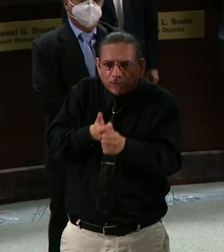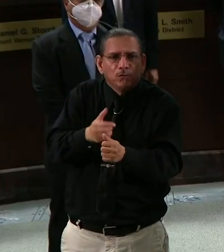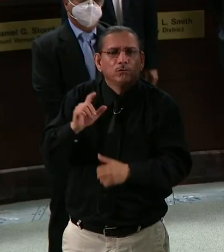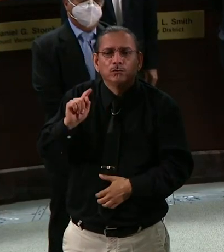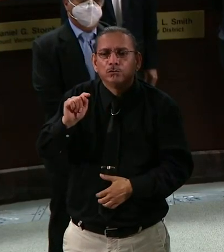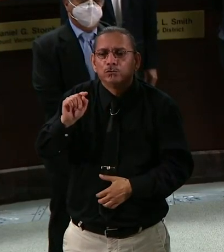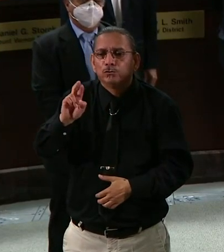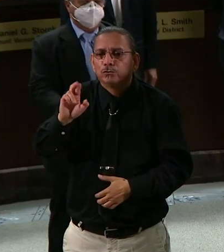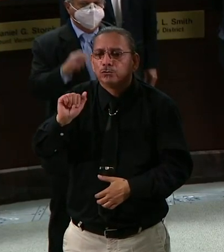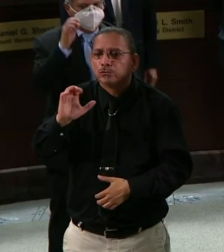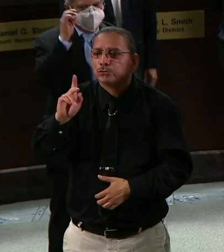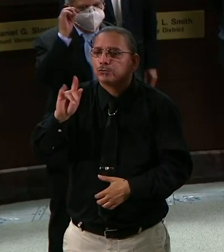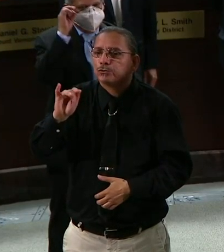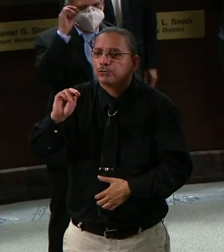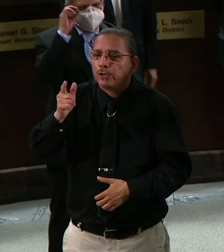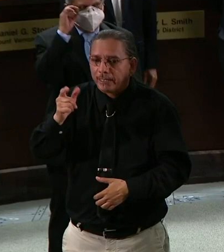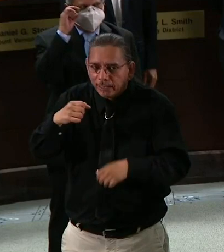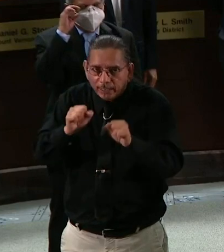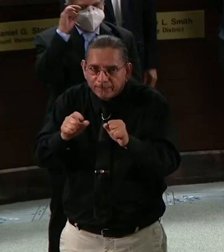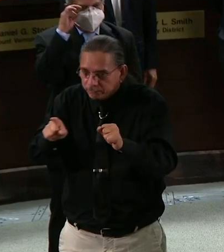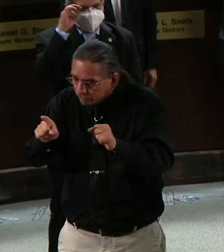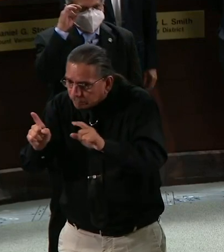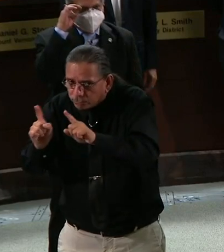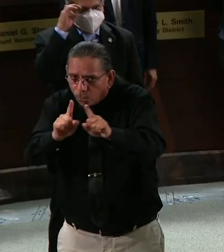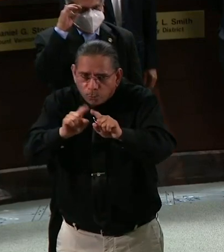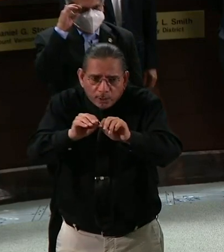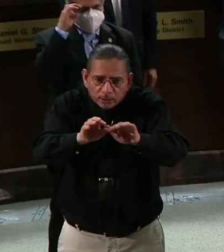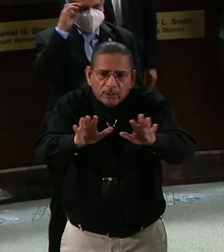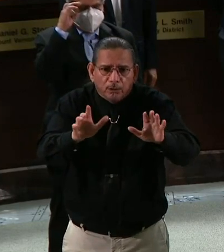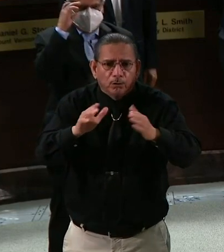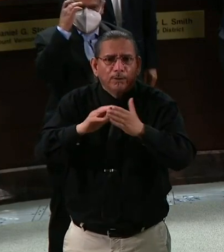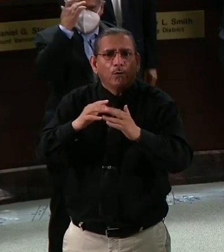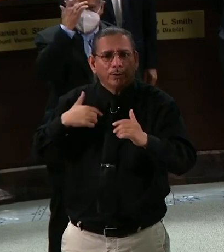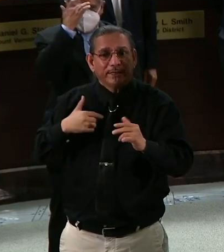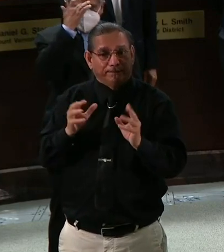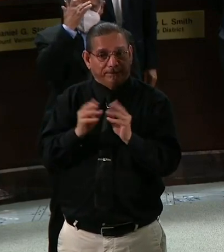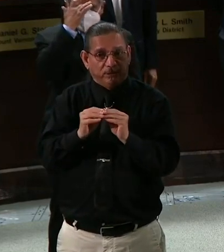TO MAKE SURE THE PRICING